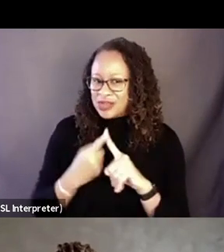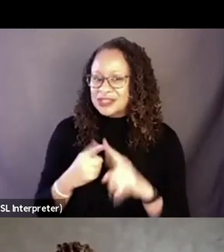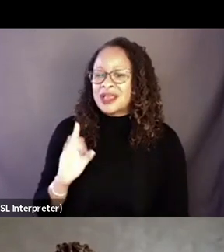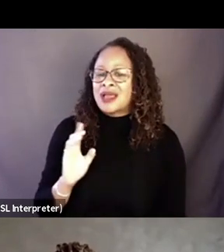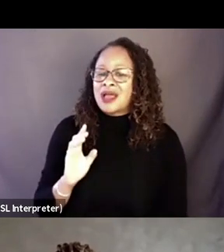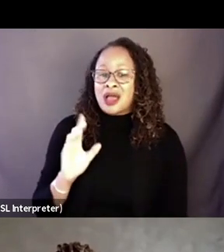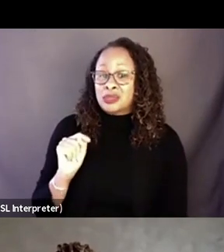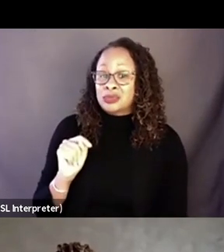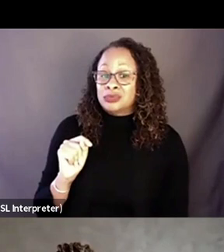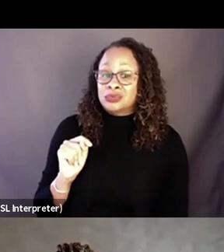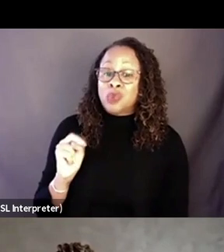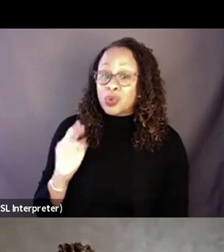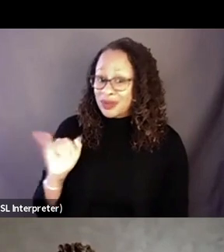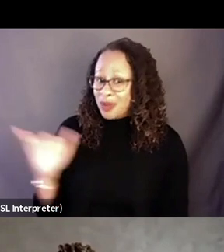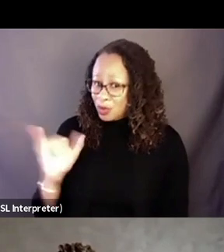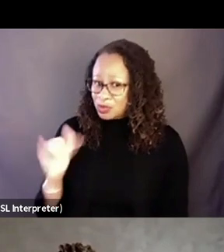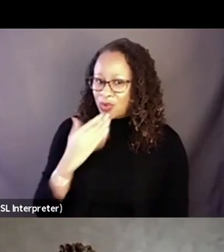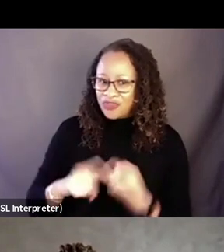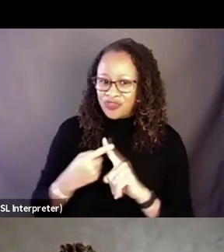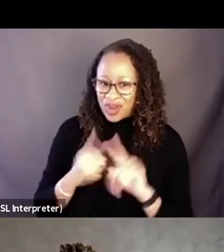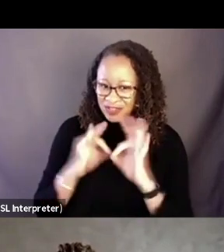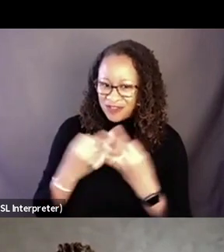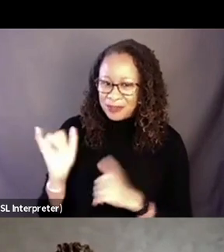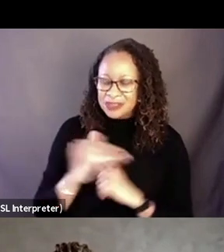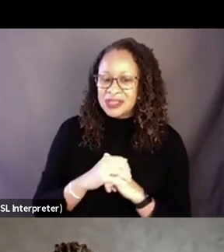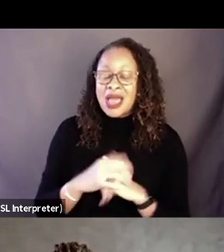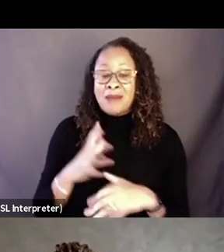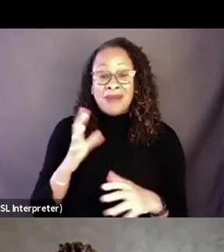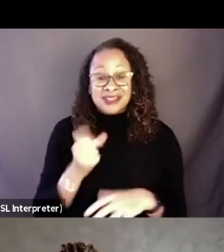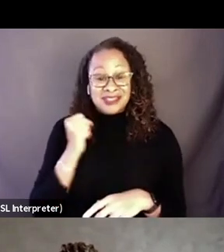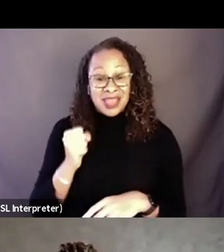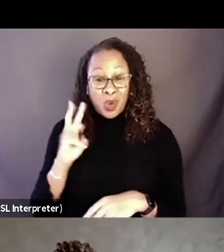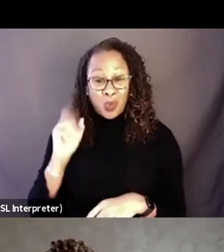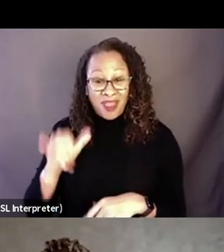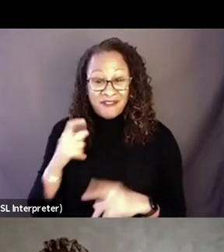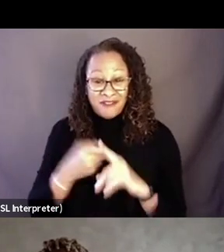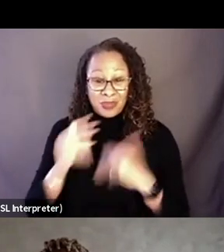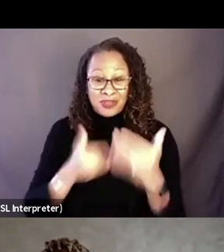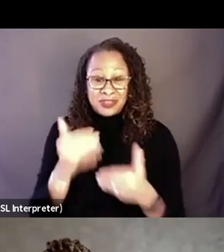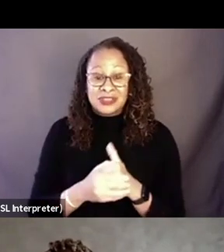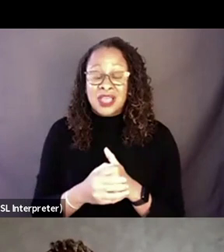but my take out from this adept process is that you can tell a film with respect